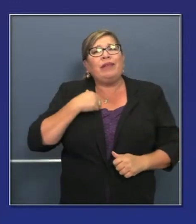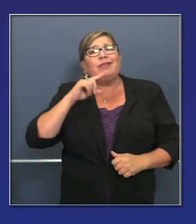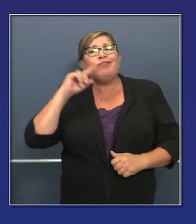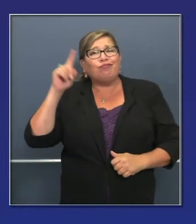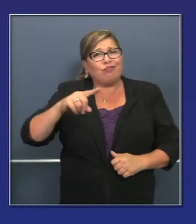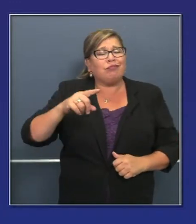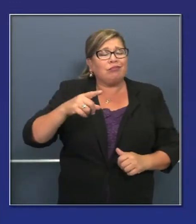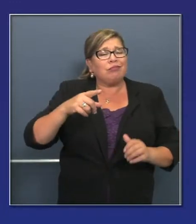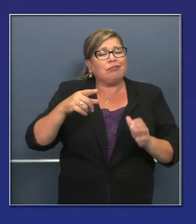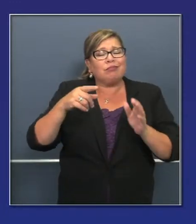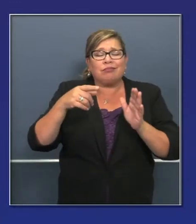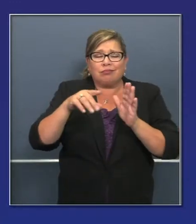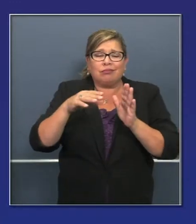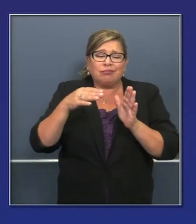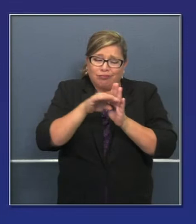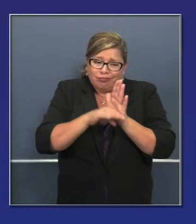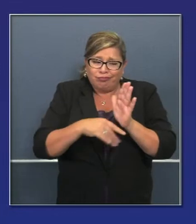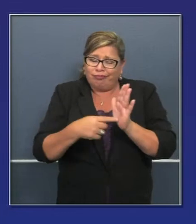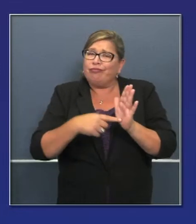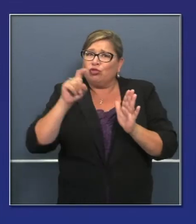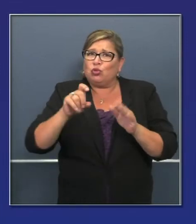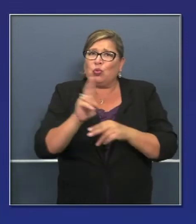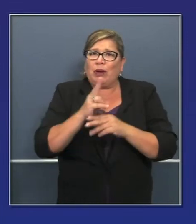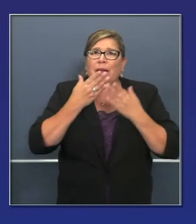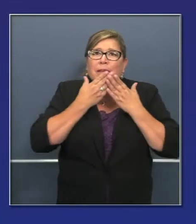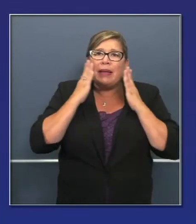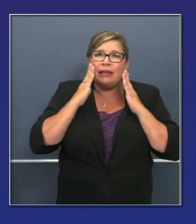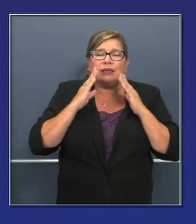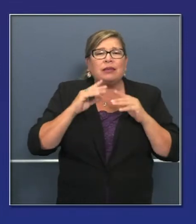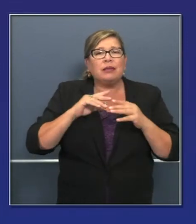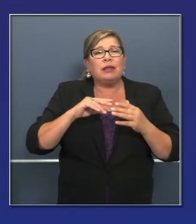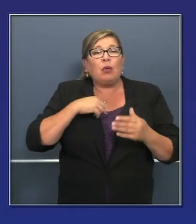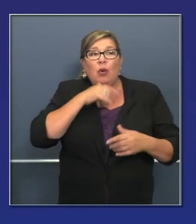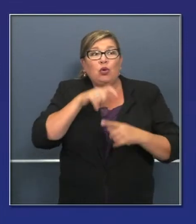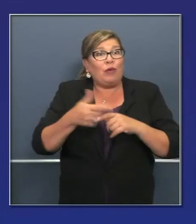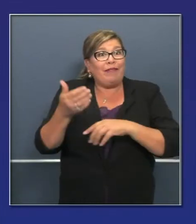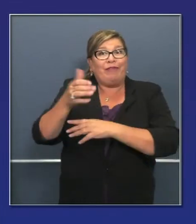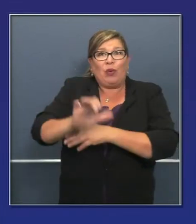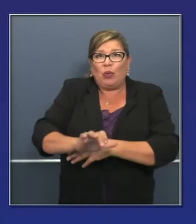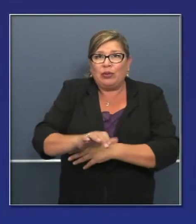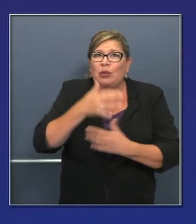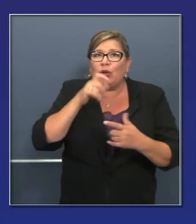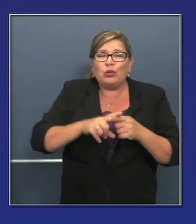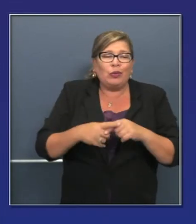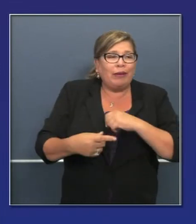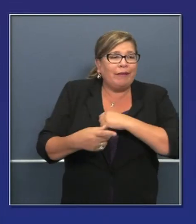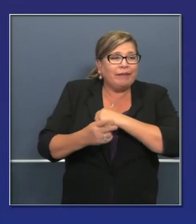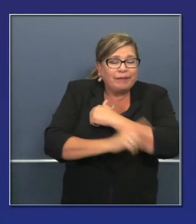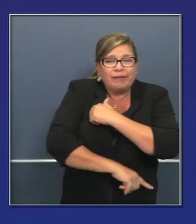see punitive Lee done we don't want to see people find we don't want to see people feed but we do